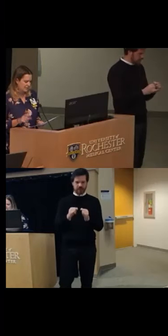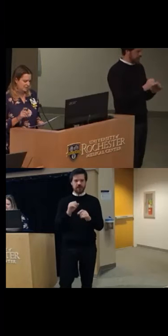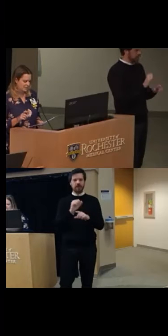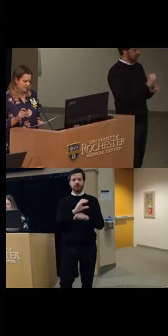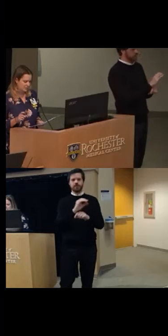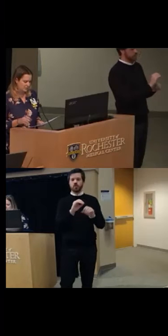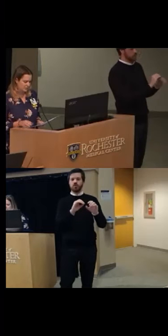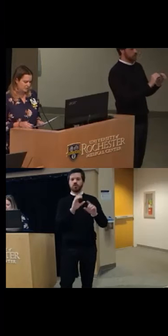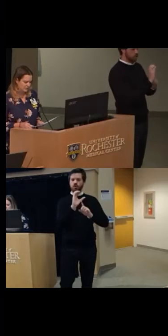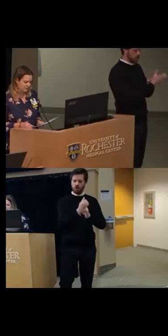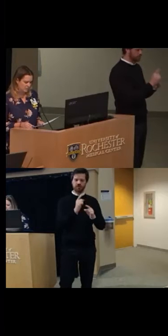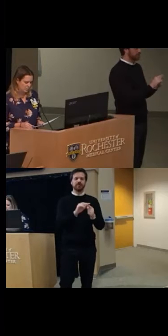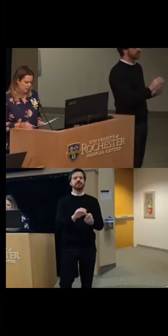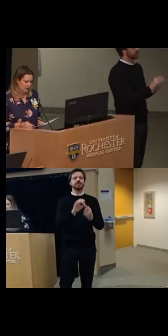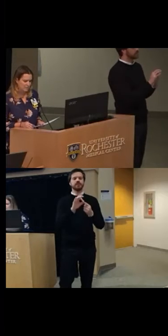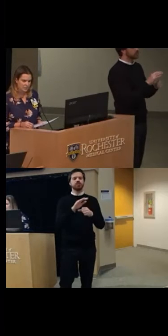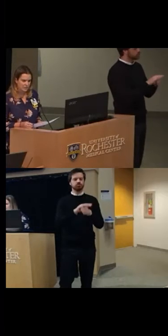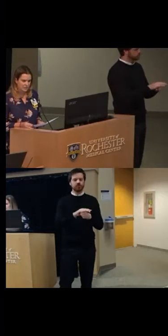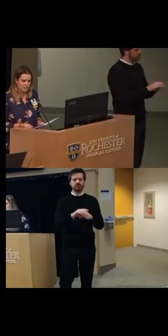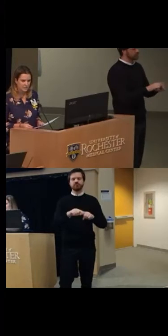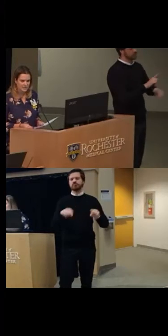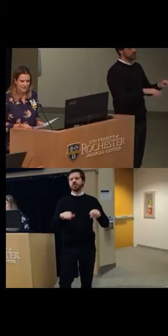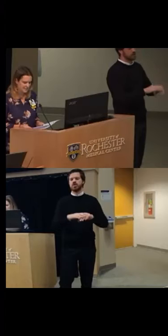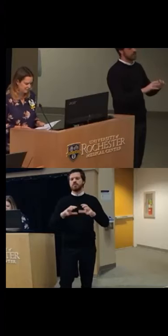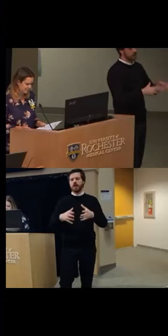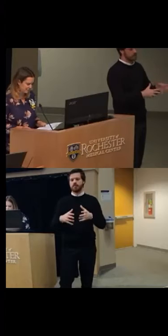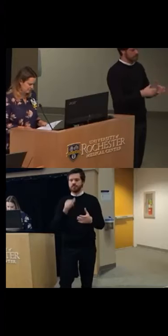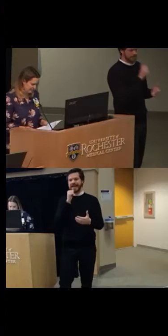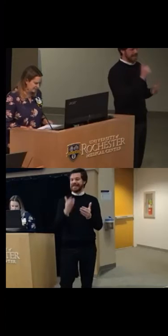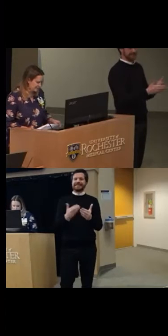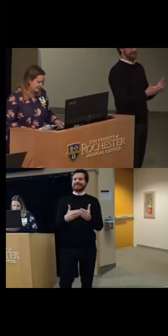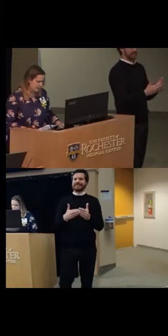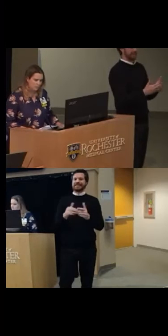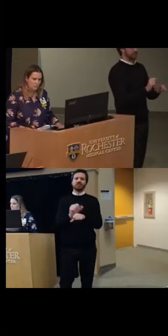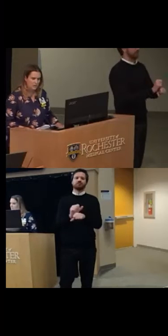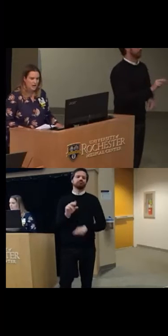with distinct stressors and diverse employee populations so it's not an easy feat um but